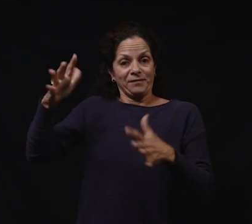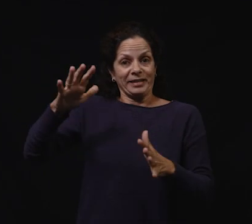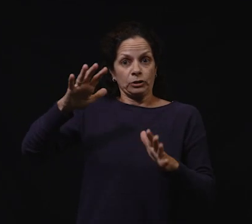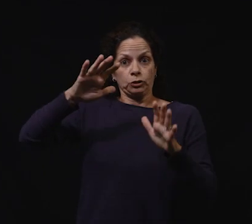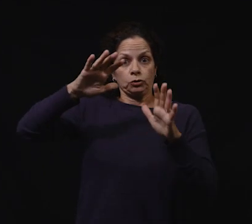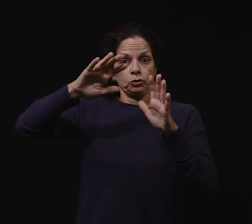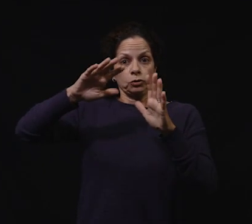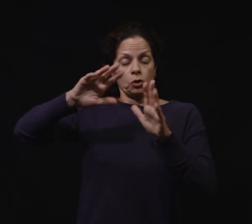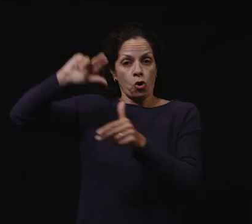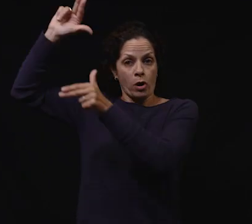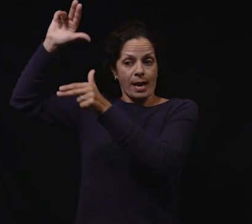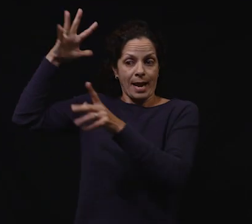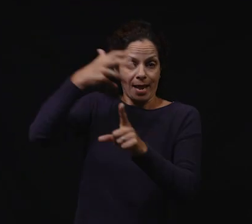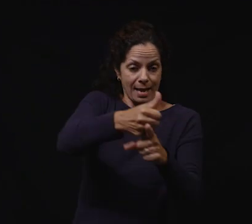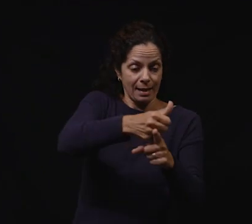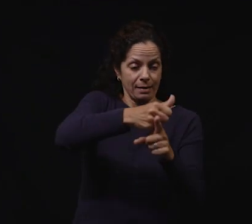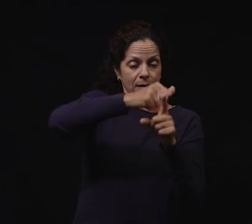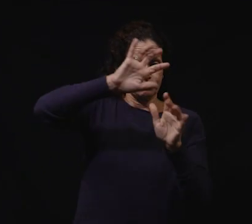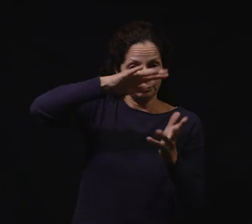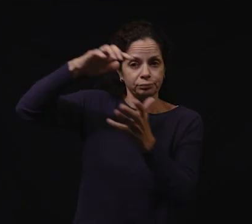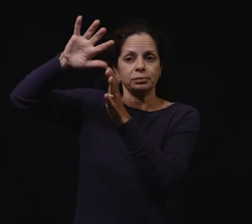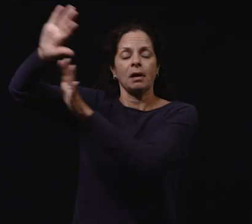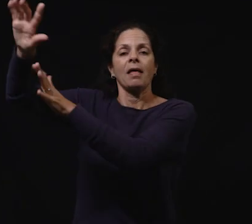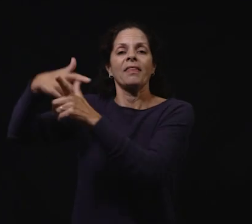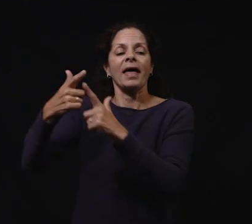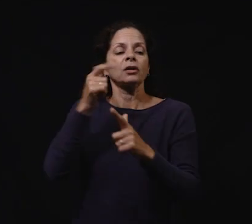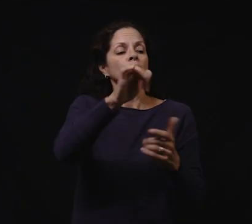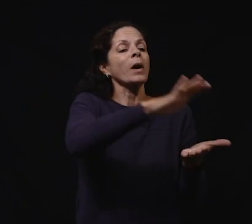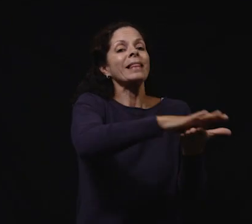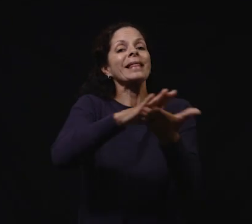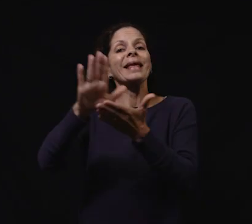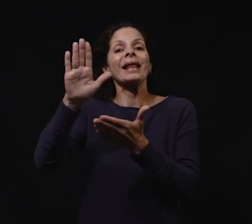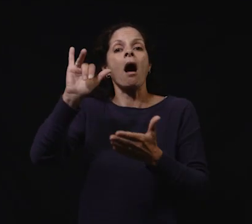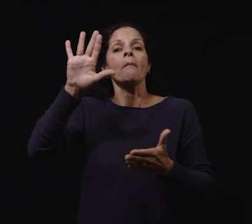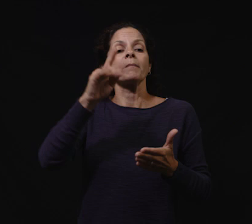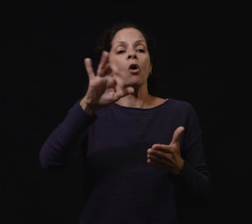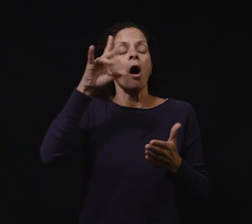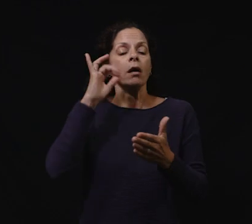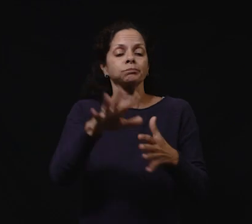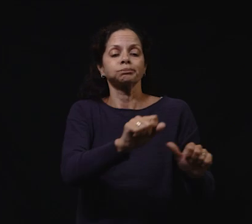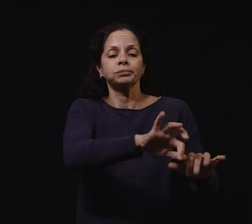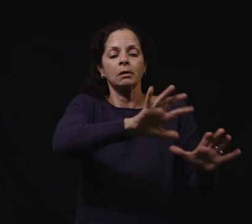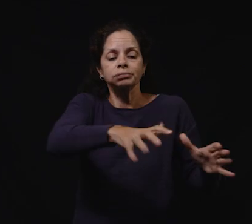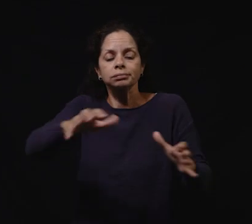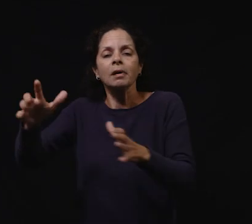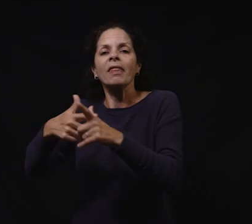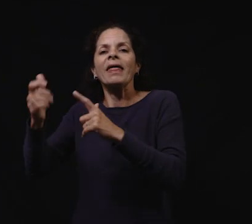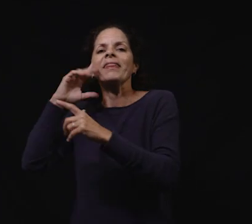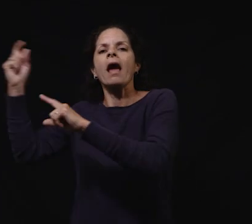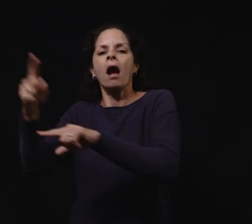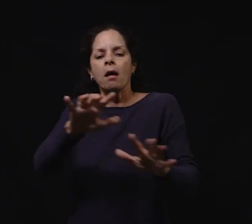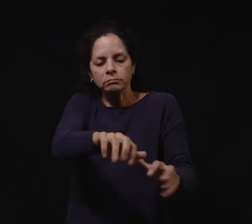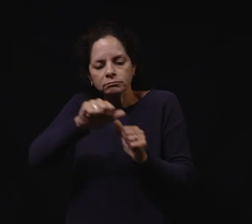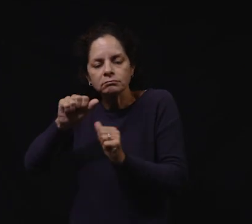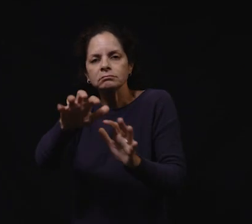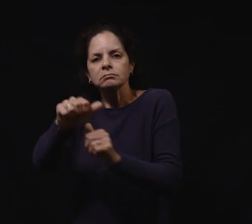Starts assisting us with removing the debris and the whole idea is so we can move into the recovery effort as soon as we can